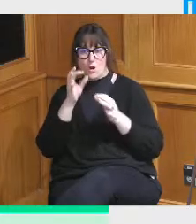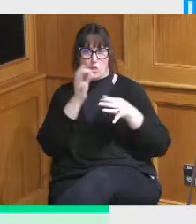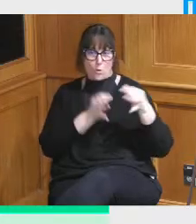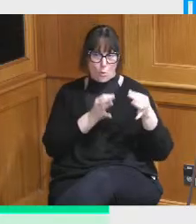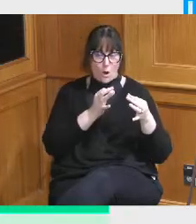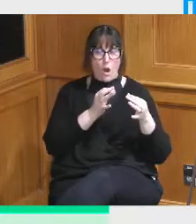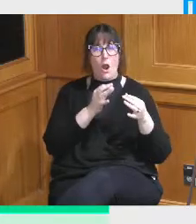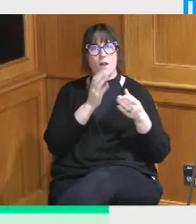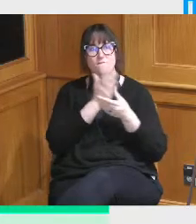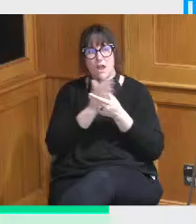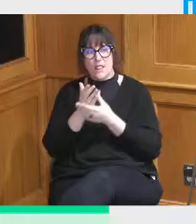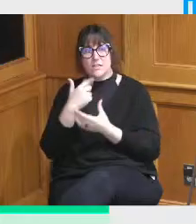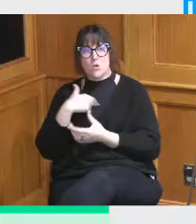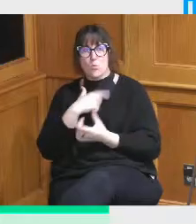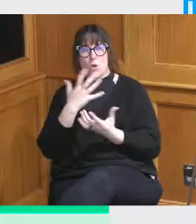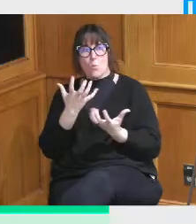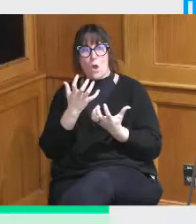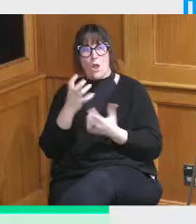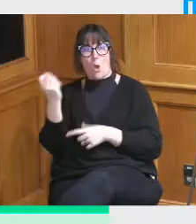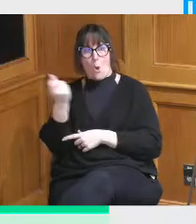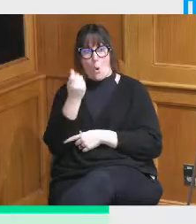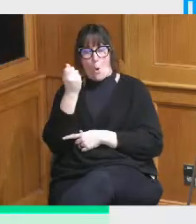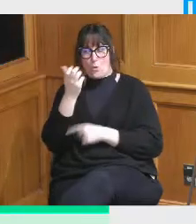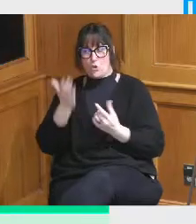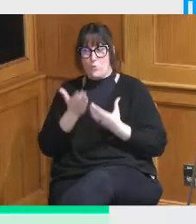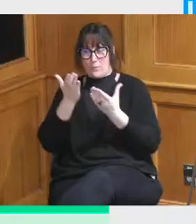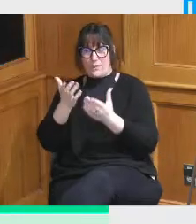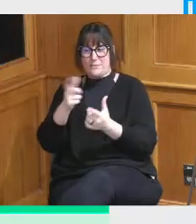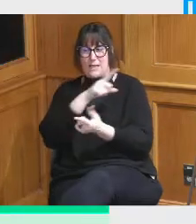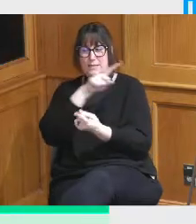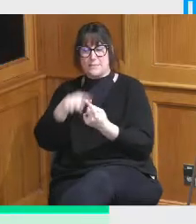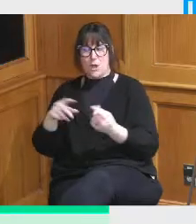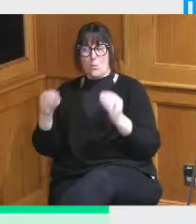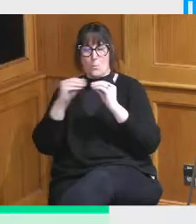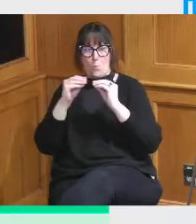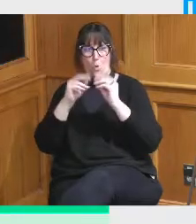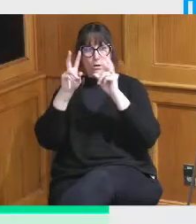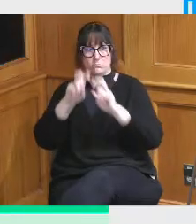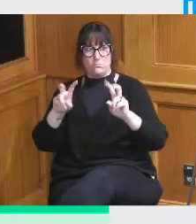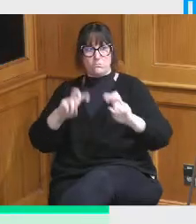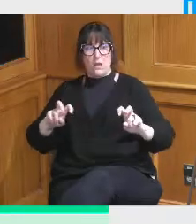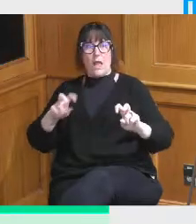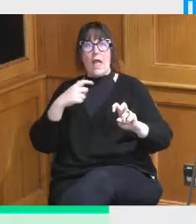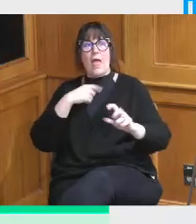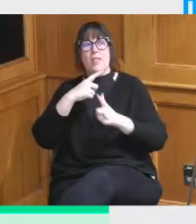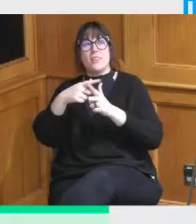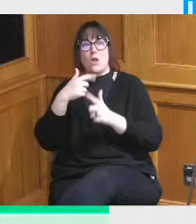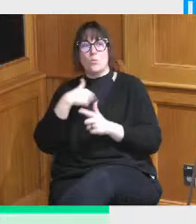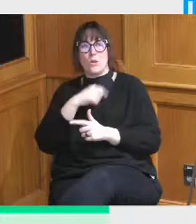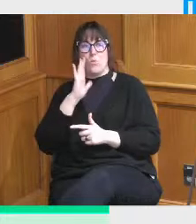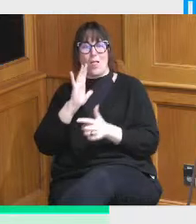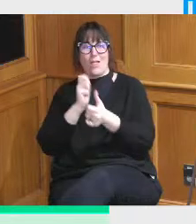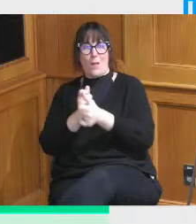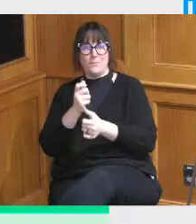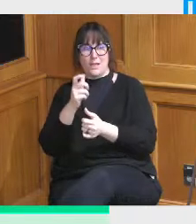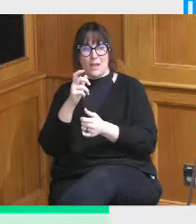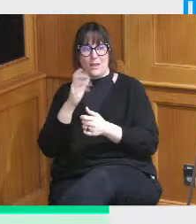hold this recommendation until further review is complete after which we'll update the Board